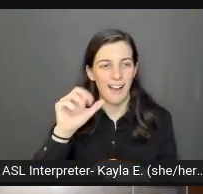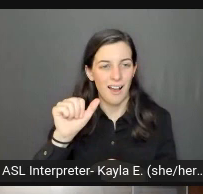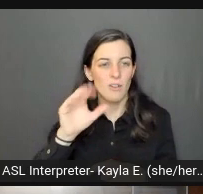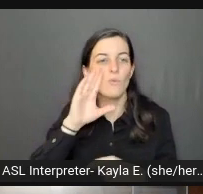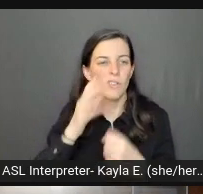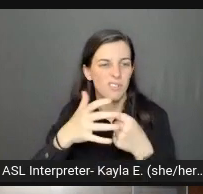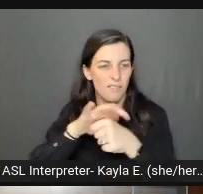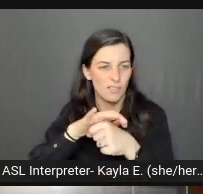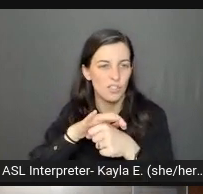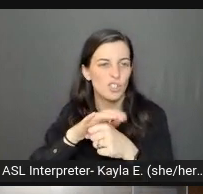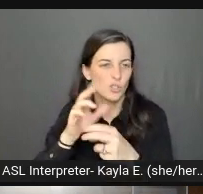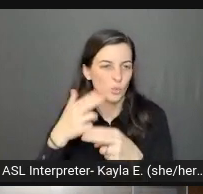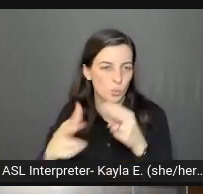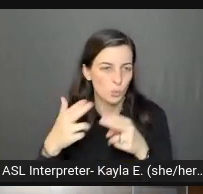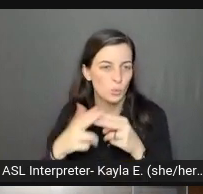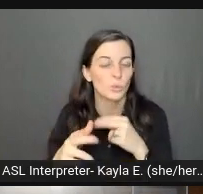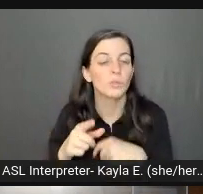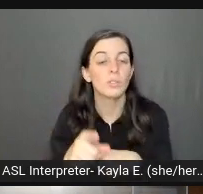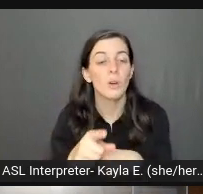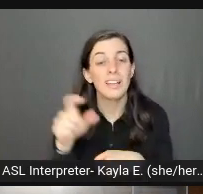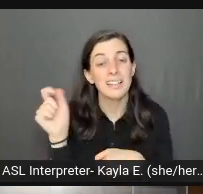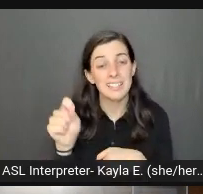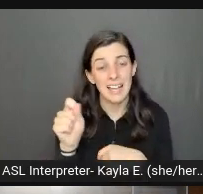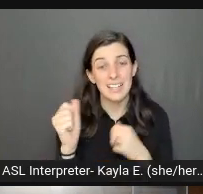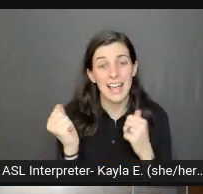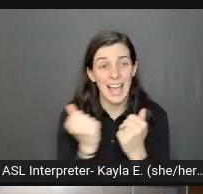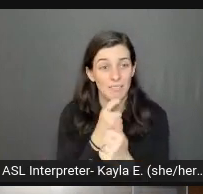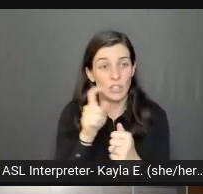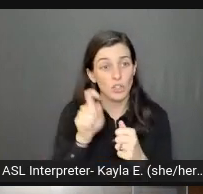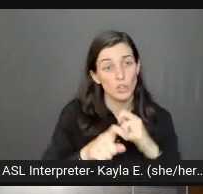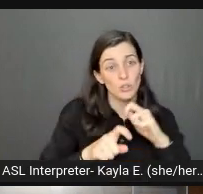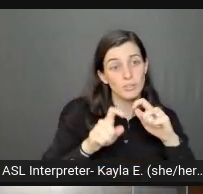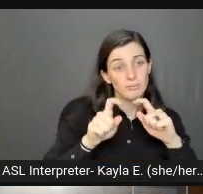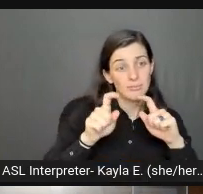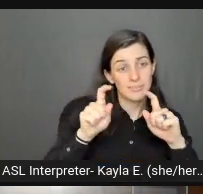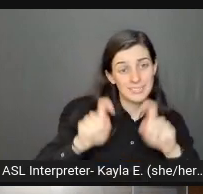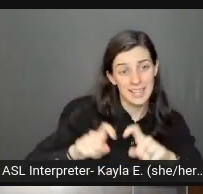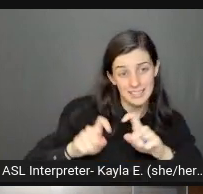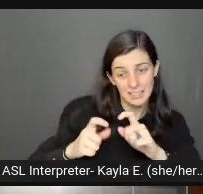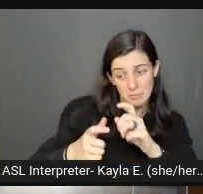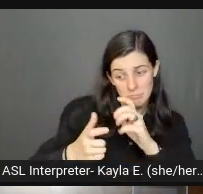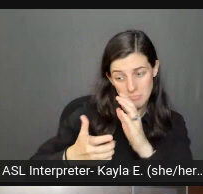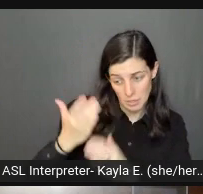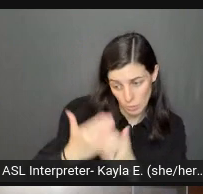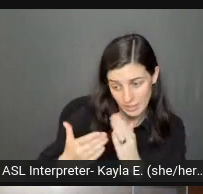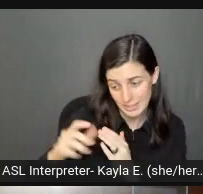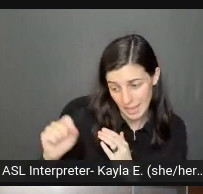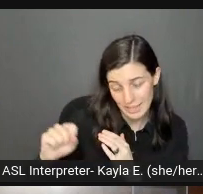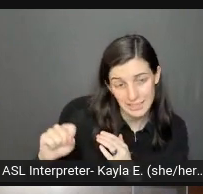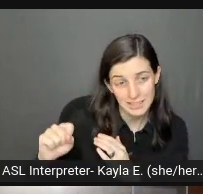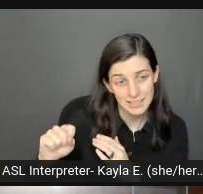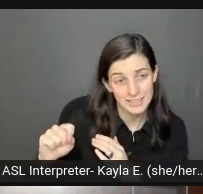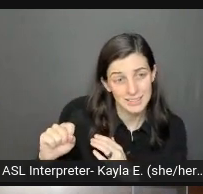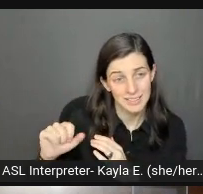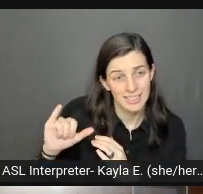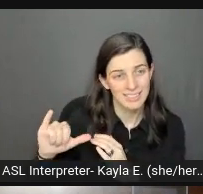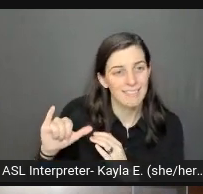Everything should get dusted manually ideally by the users themselves.